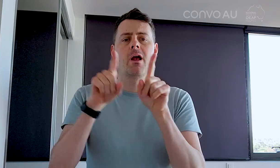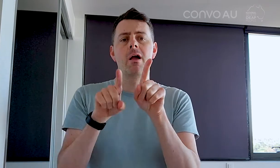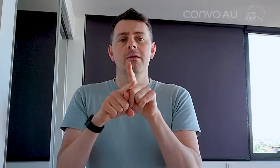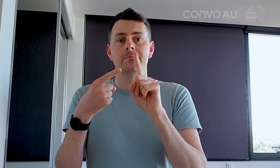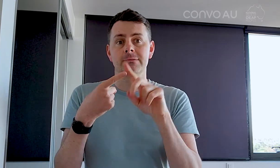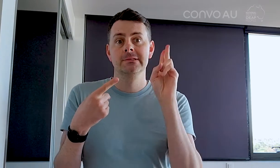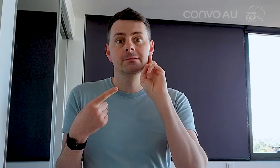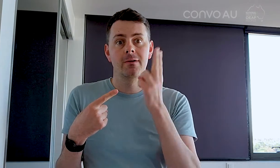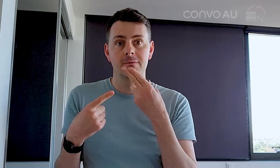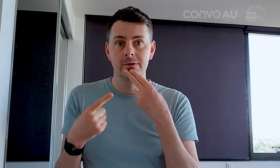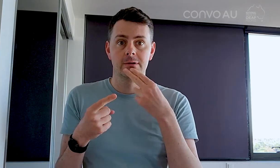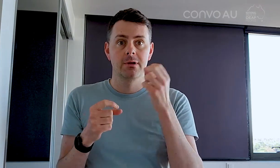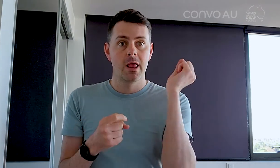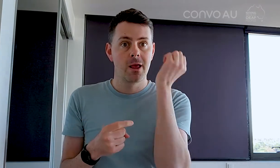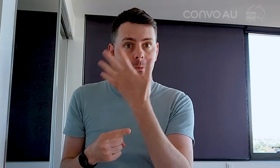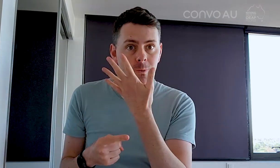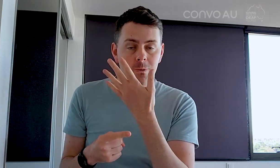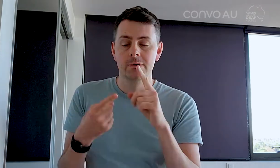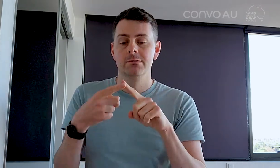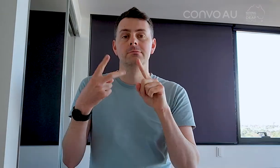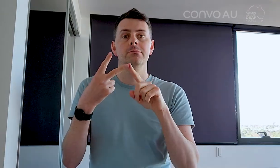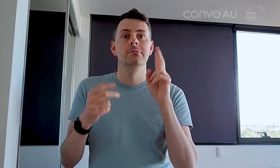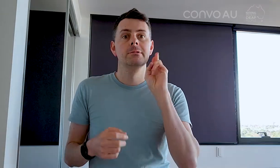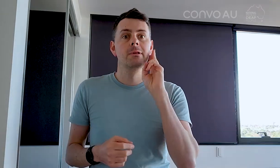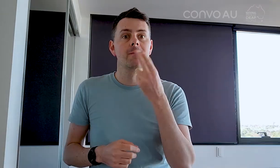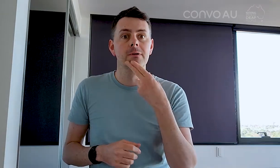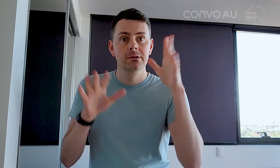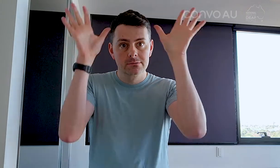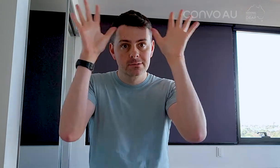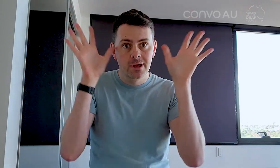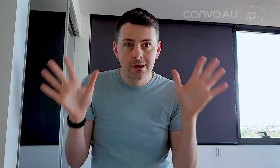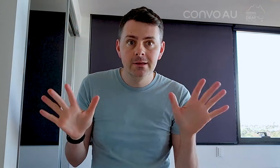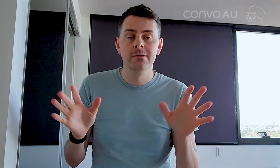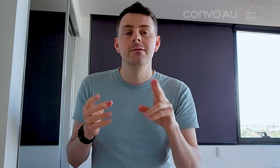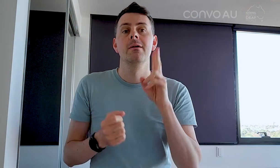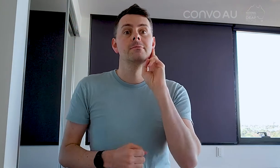for example, Deaf aboriginal, Deaf Torres Strait Islander,